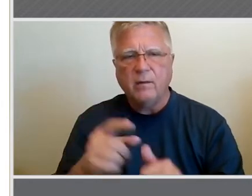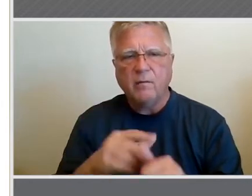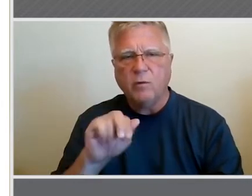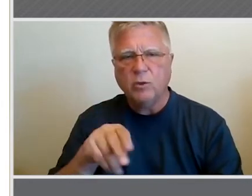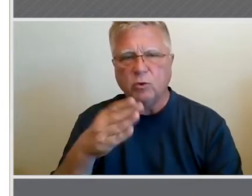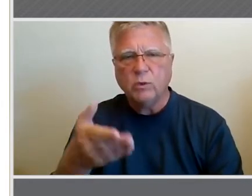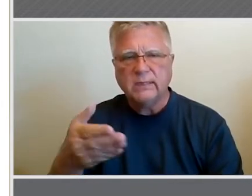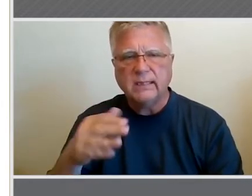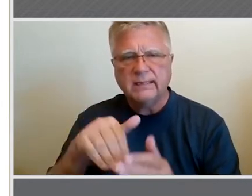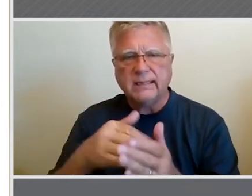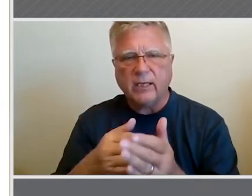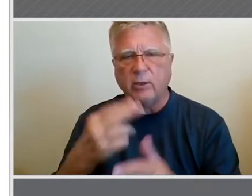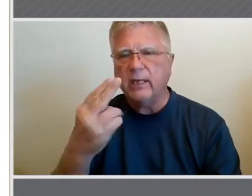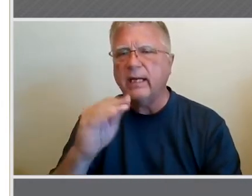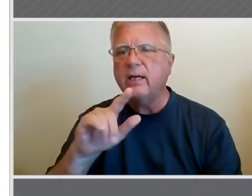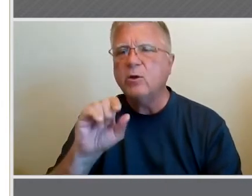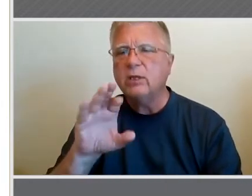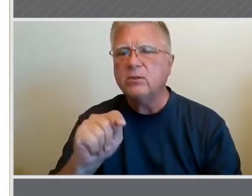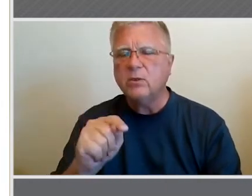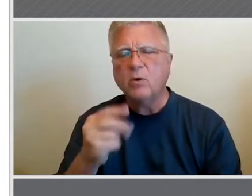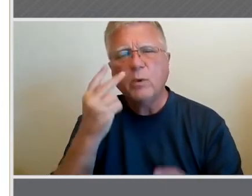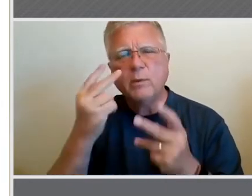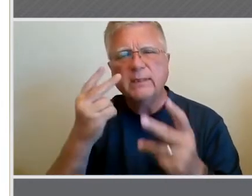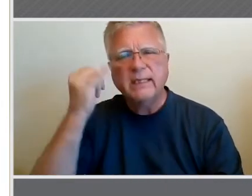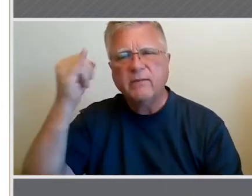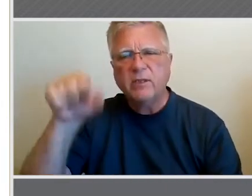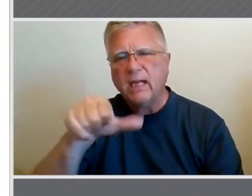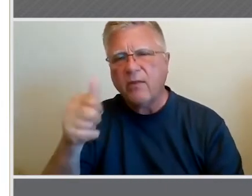We'd like to think if there's ways to replicate that frankly over time in different communities.